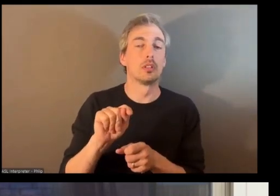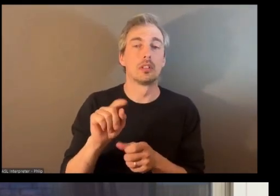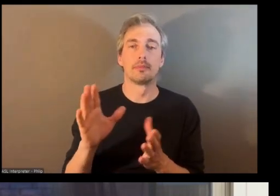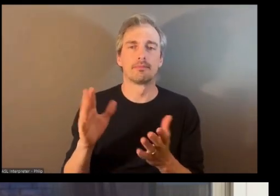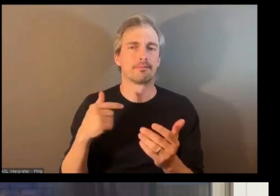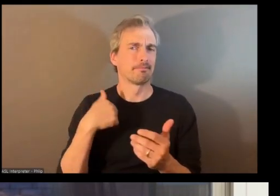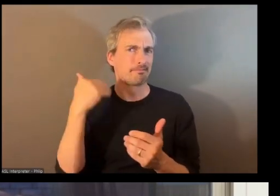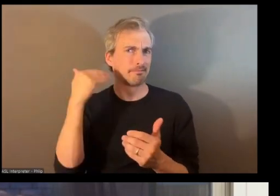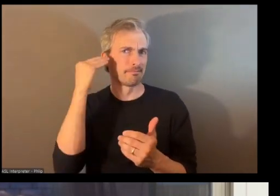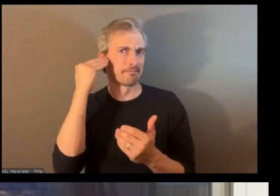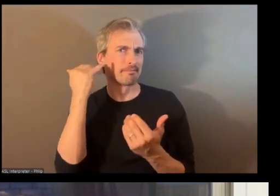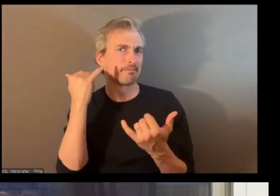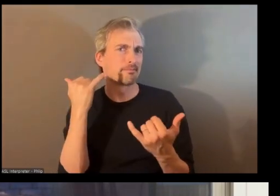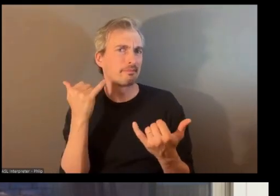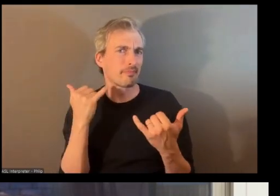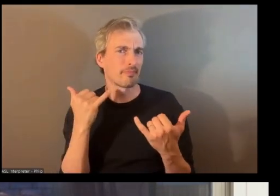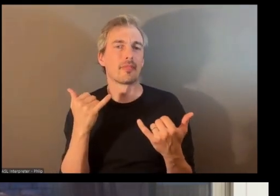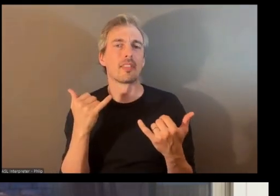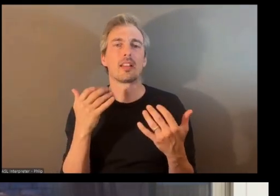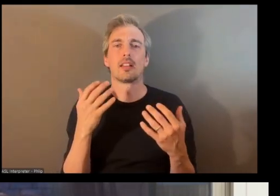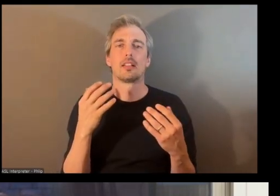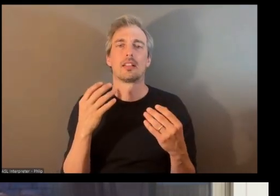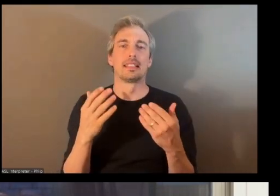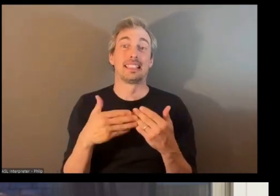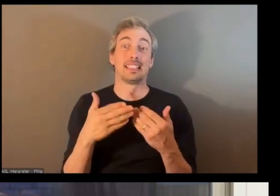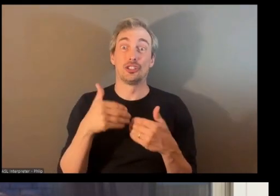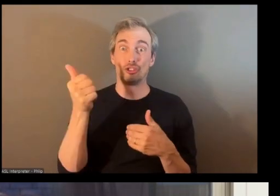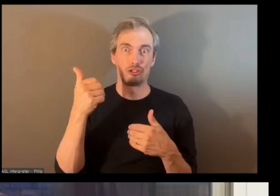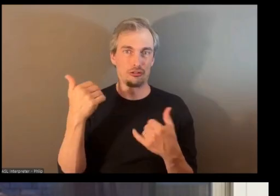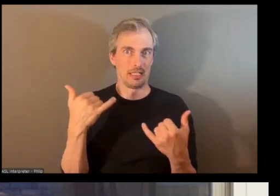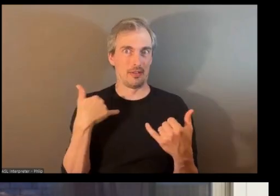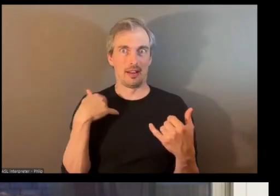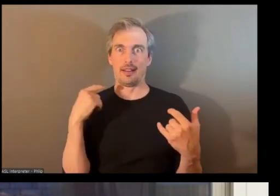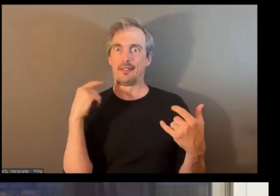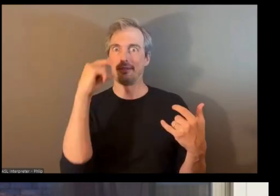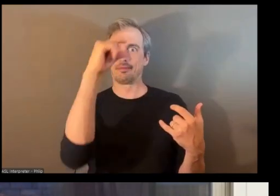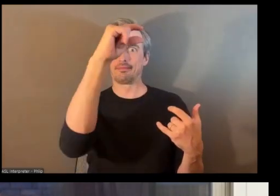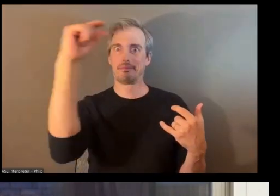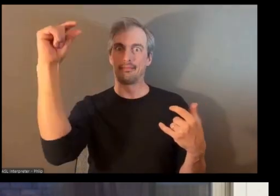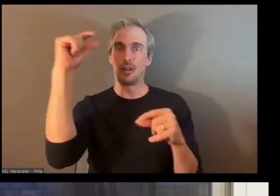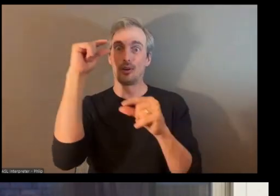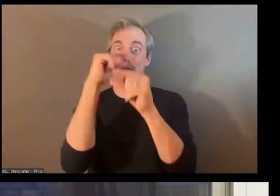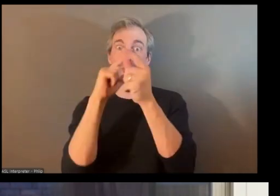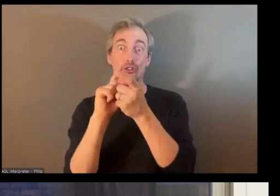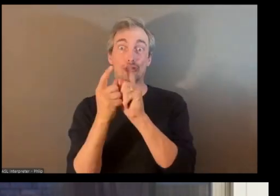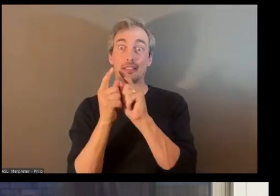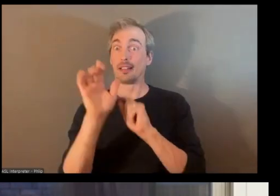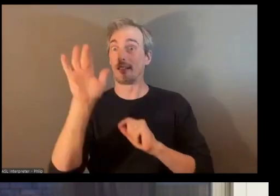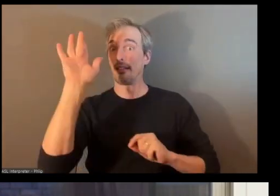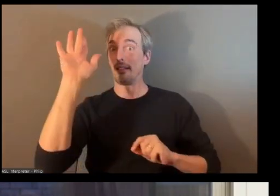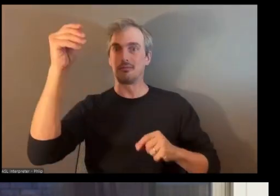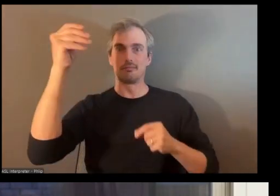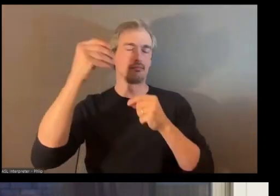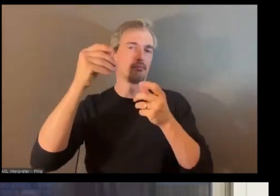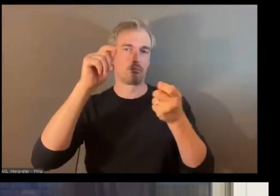is in the next tab to the website. That... You know... Still. All right.